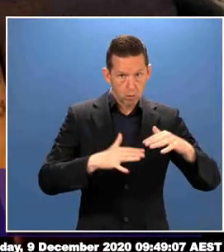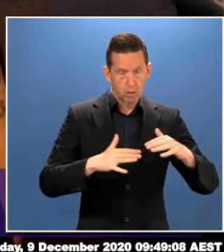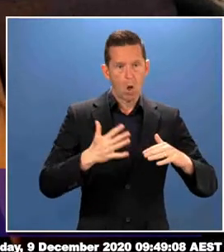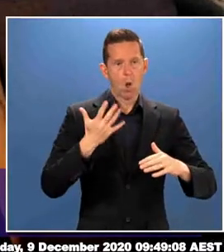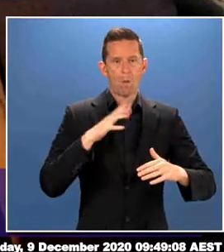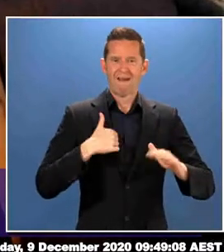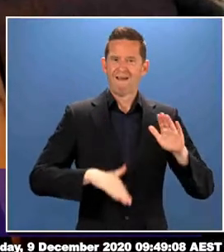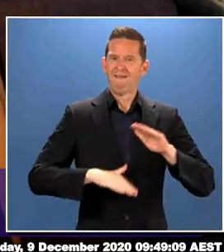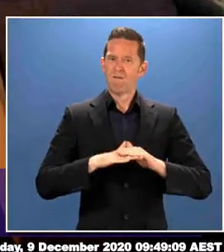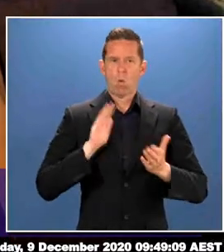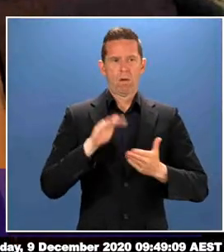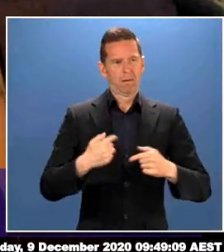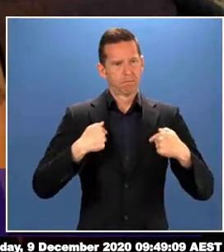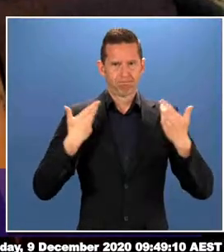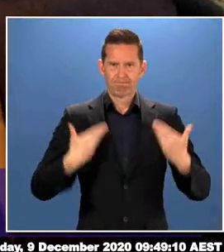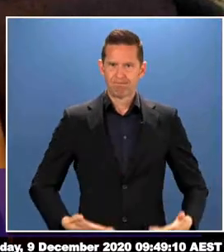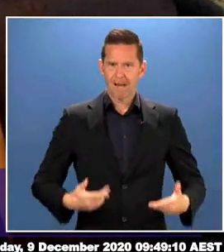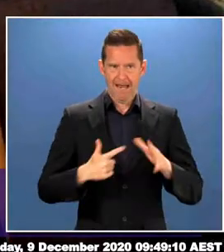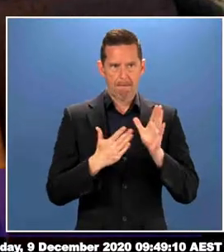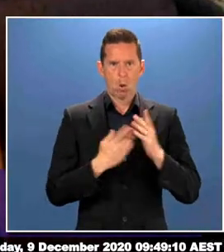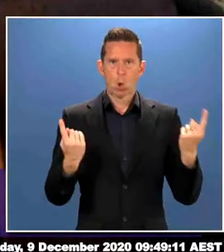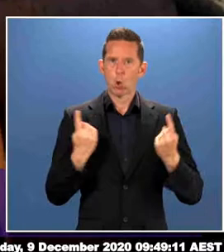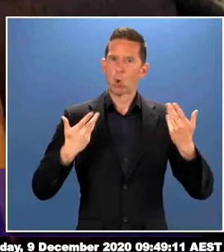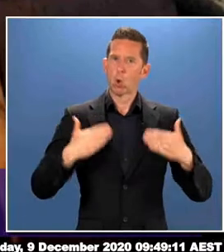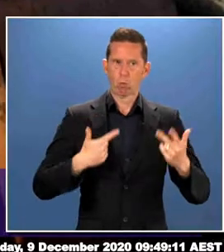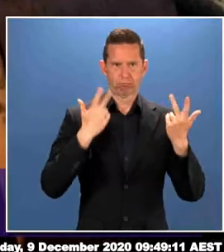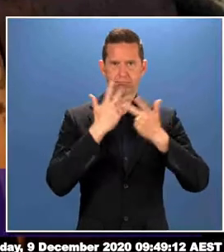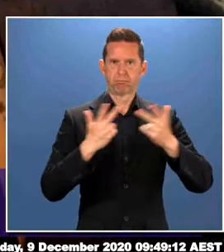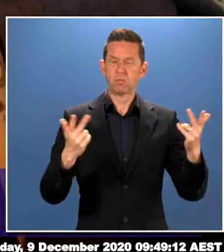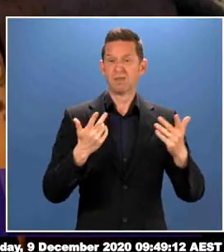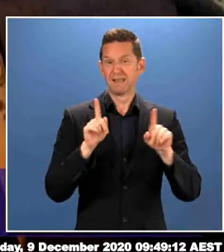to work, and to workplace situations like job interviews or job